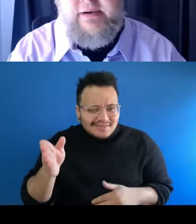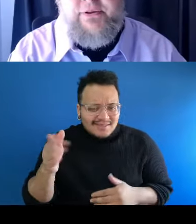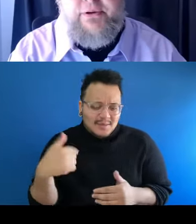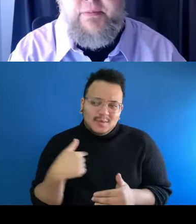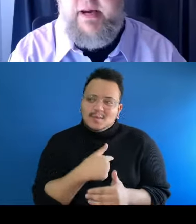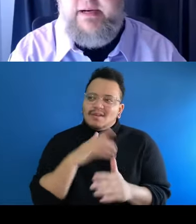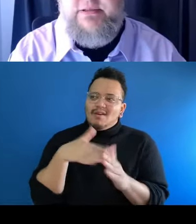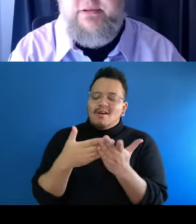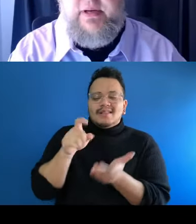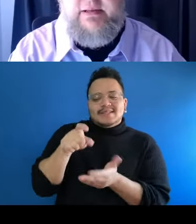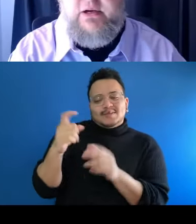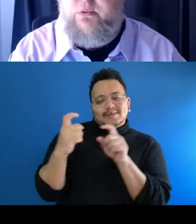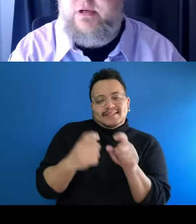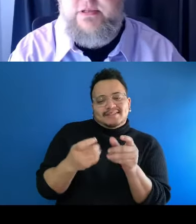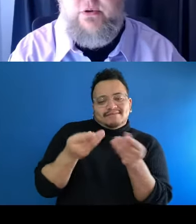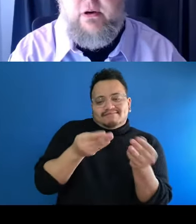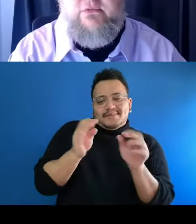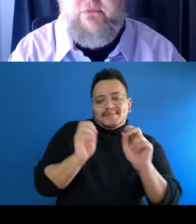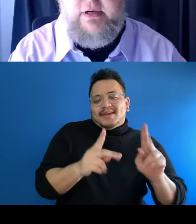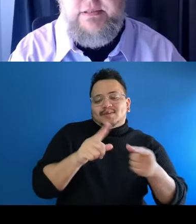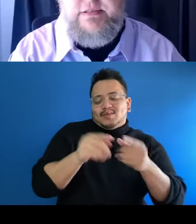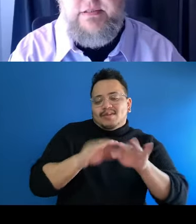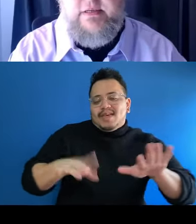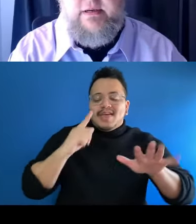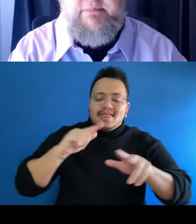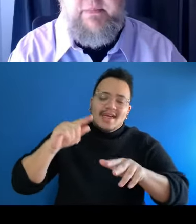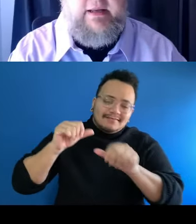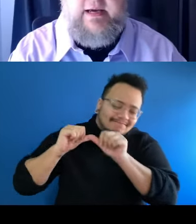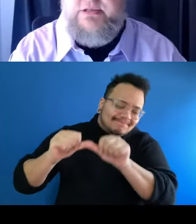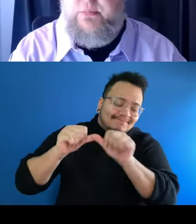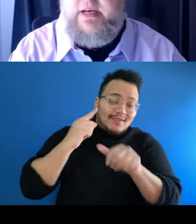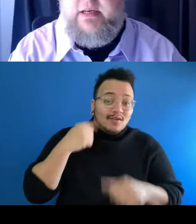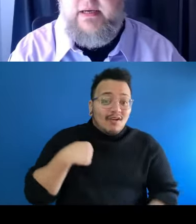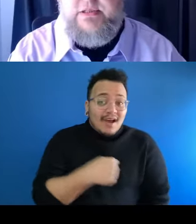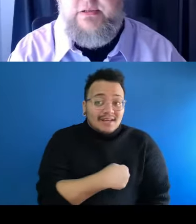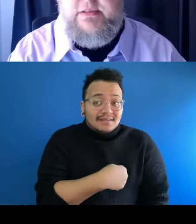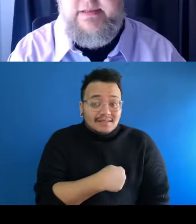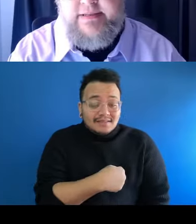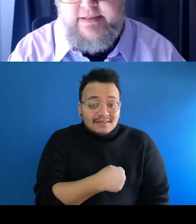to give a little bit back to the land that works, so hard for us and has so many memories